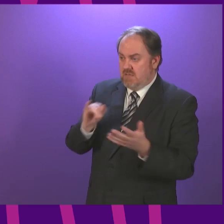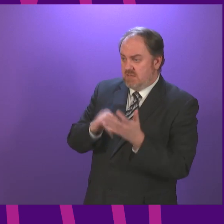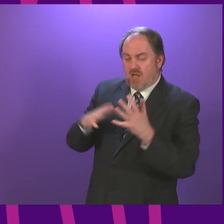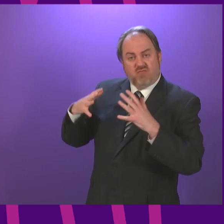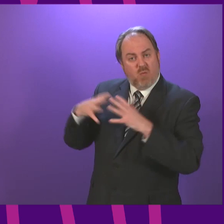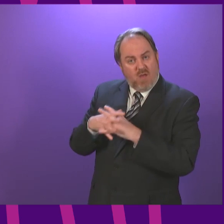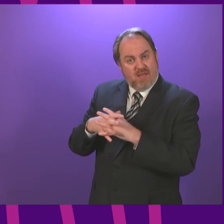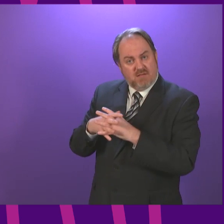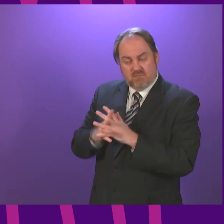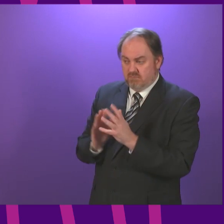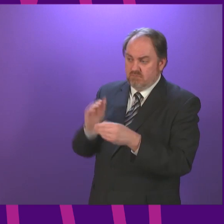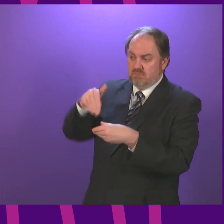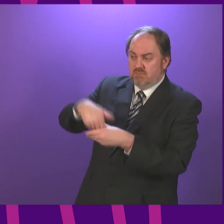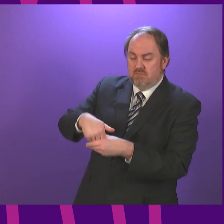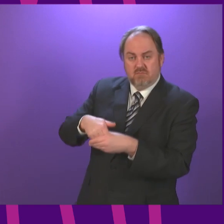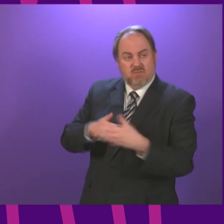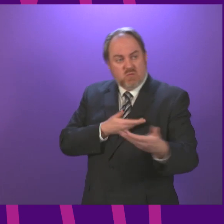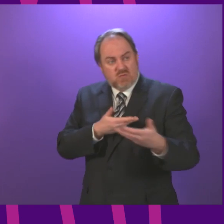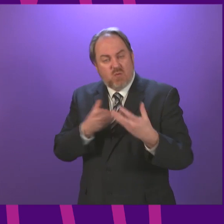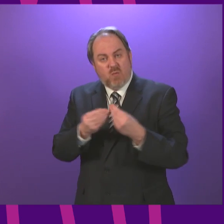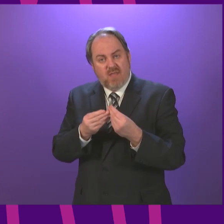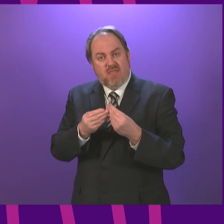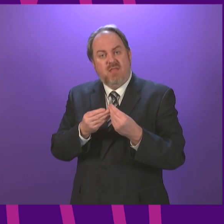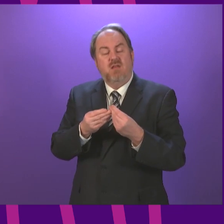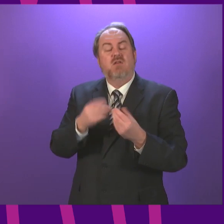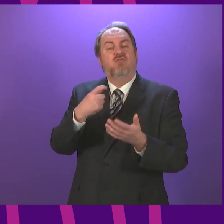I will raise it with Rangers. I am due to speak to the club again in the very